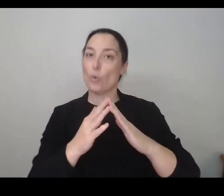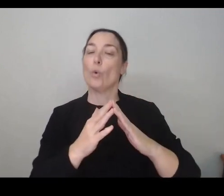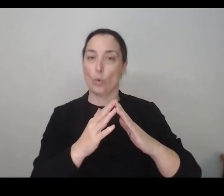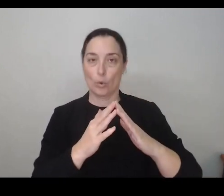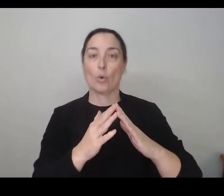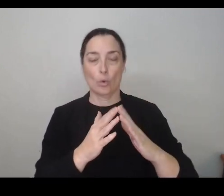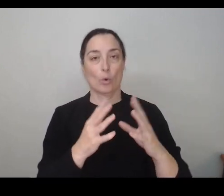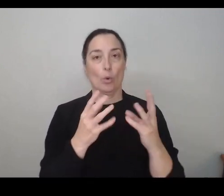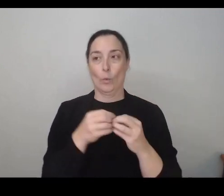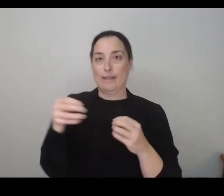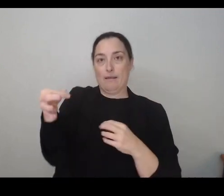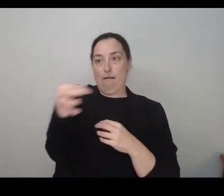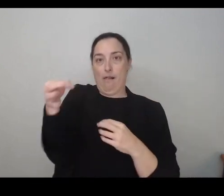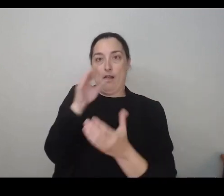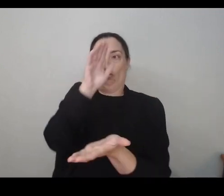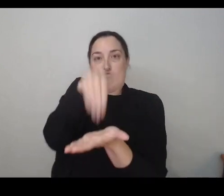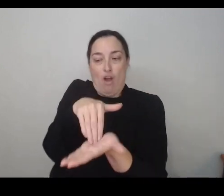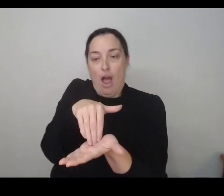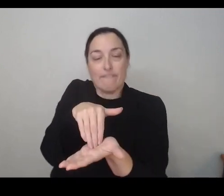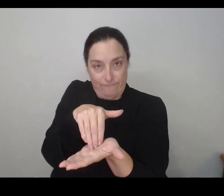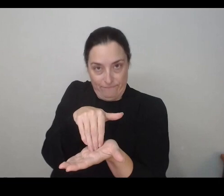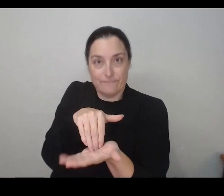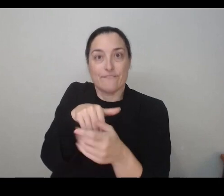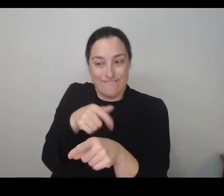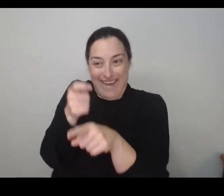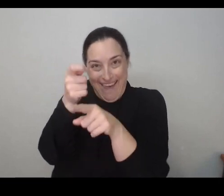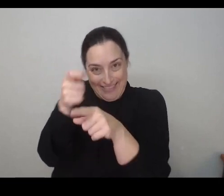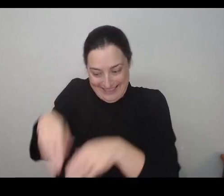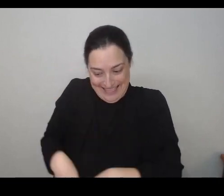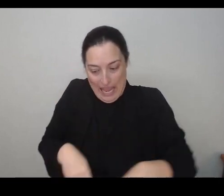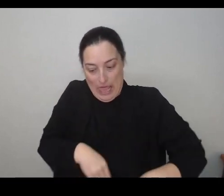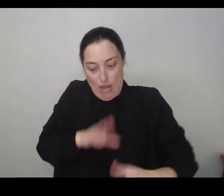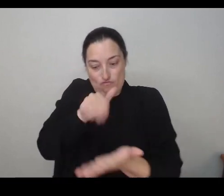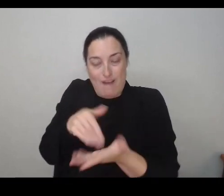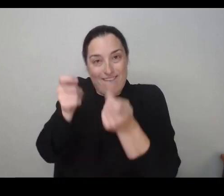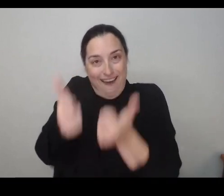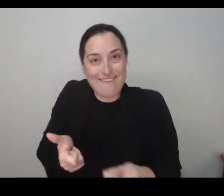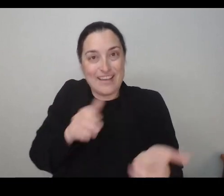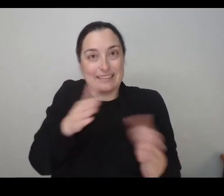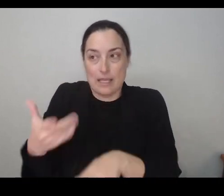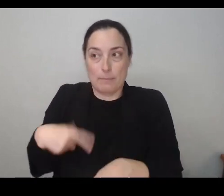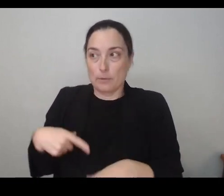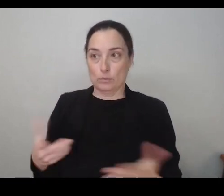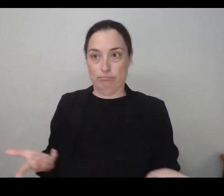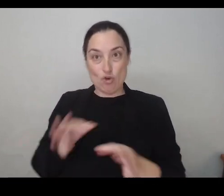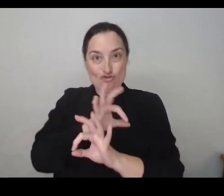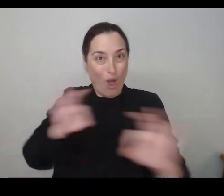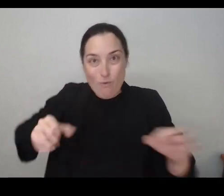a few weeks after the death of Gauguin, because there is already a legend. Nobody knows exactly what happened in the Marquesas, you know?